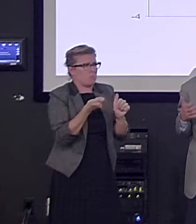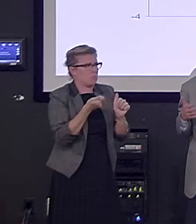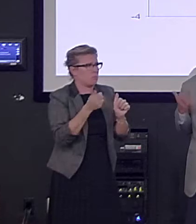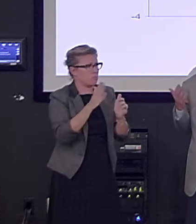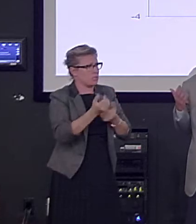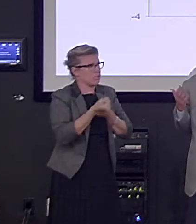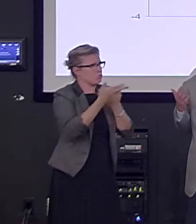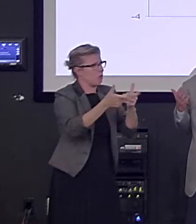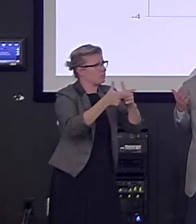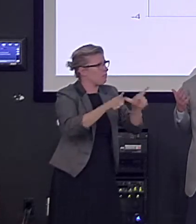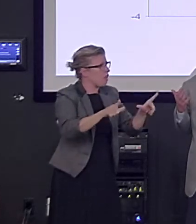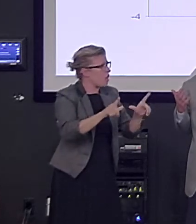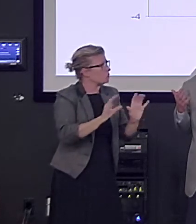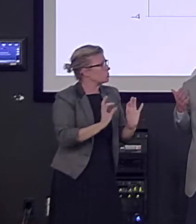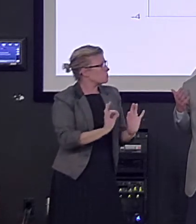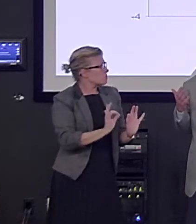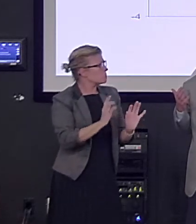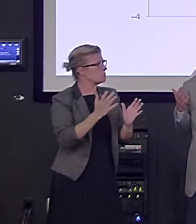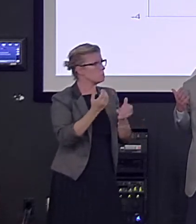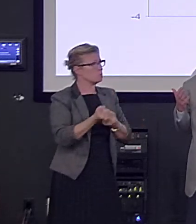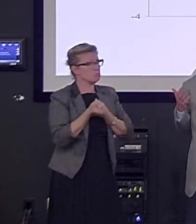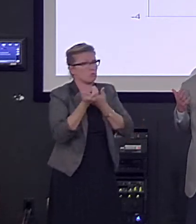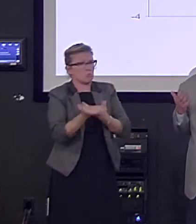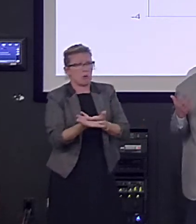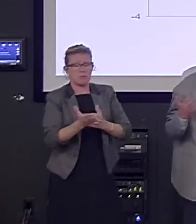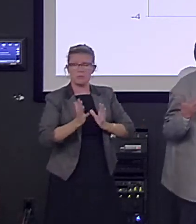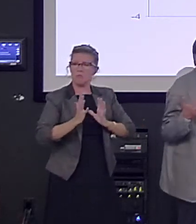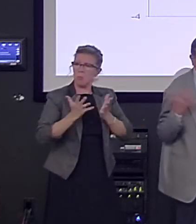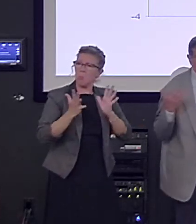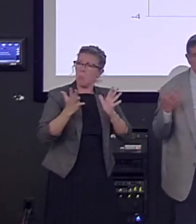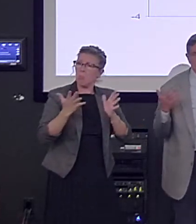was non-significantly different from typical children.